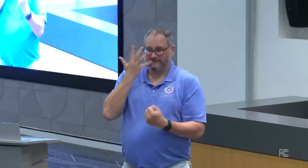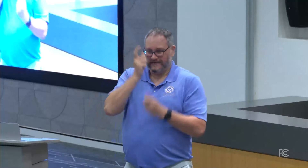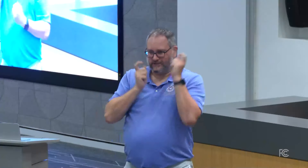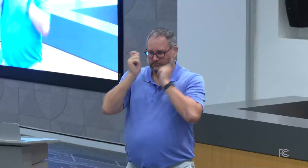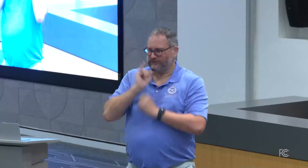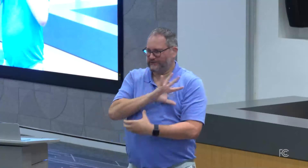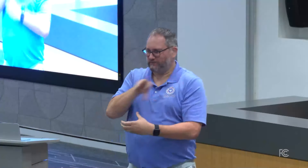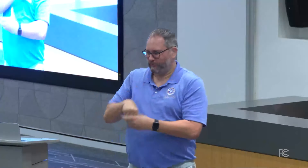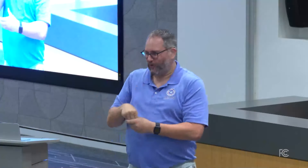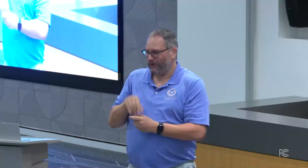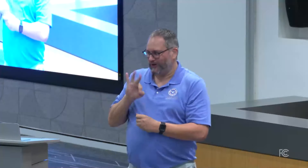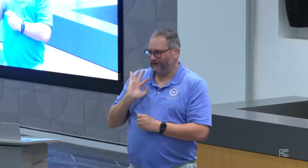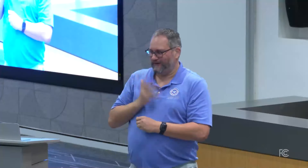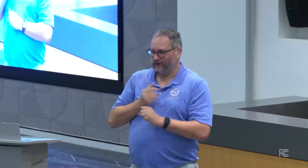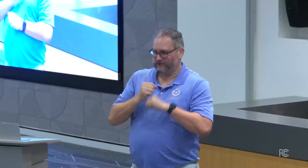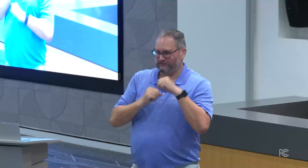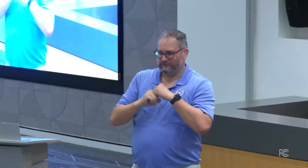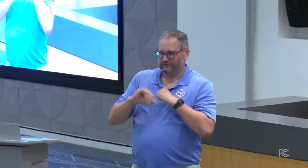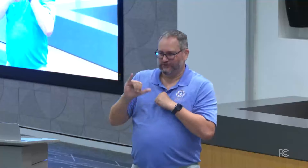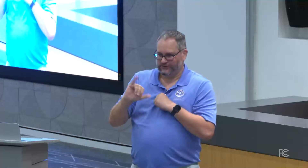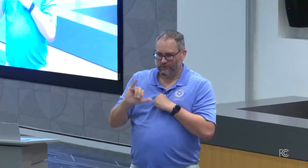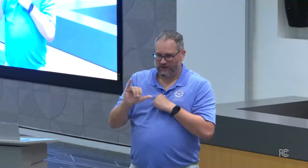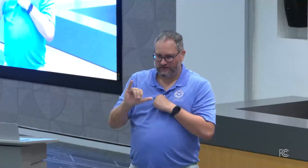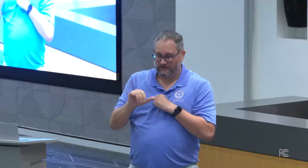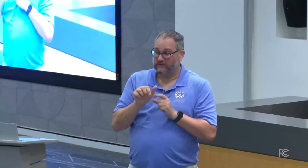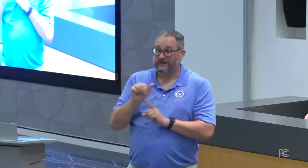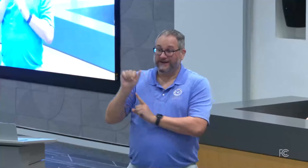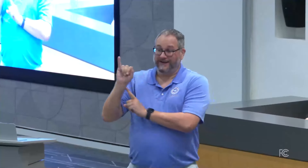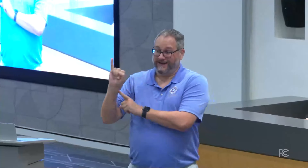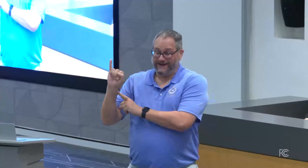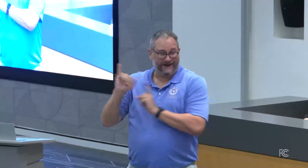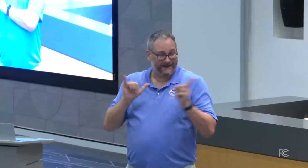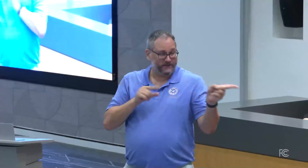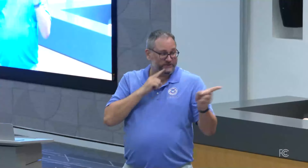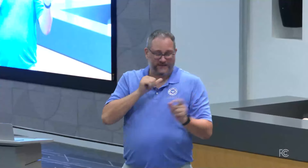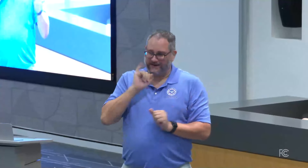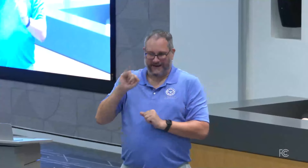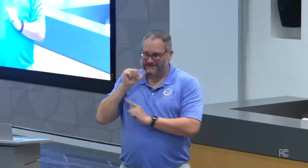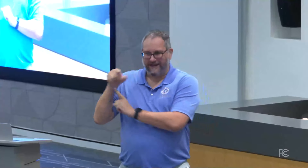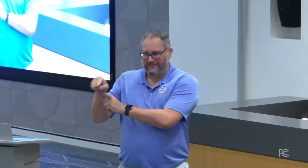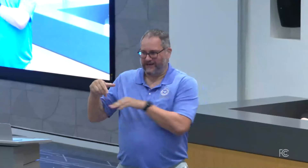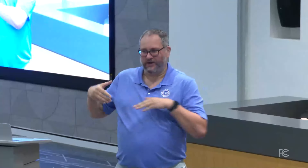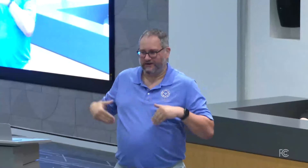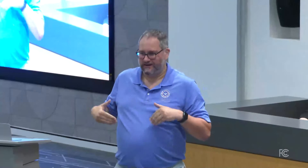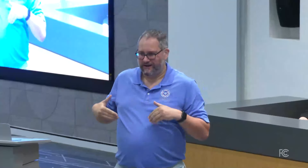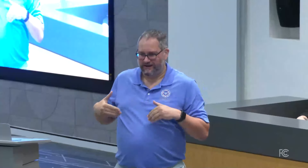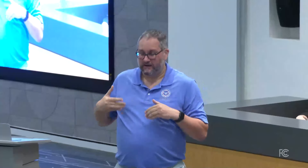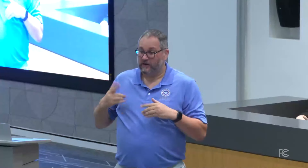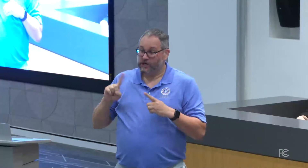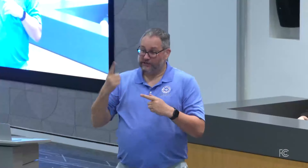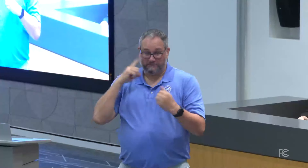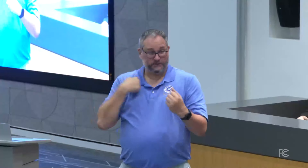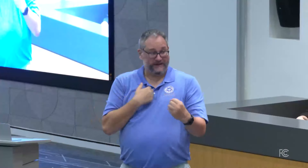BLUE GLASSES AND I WANTED TO QUICKLY ADD TO BOBBI'S COMMENT THAT SHE RECENTLY MADE. ONE THING THAT PEOPLE THINK ABOUT ASL IS THAT IT'S SIGNING.